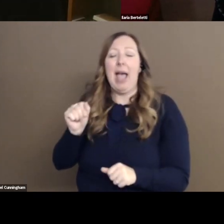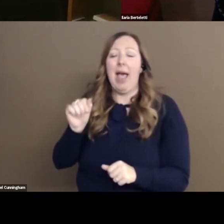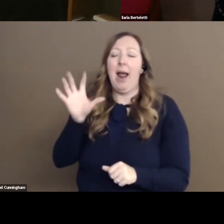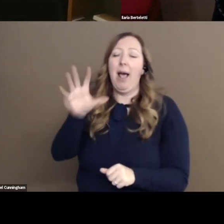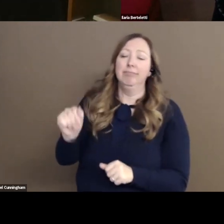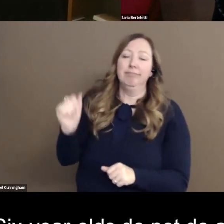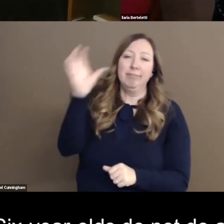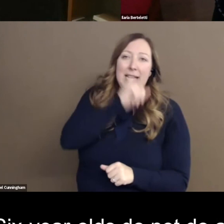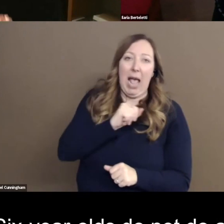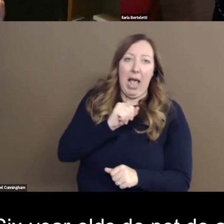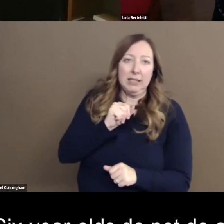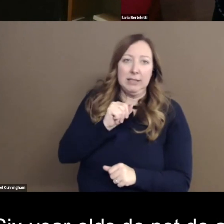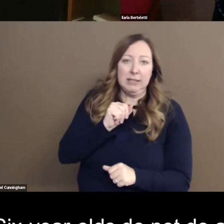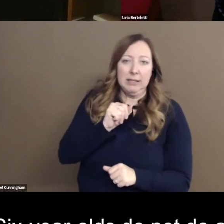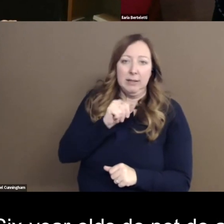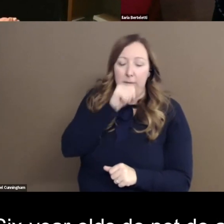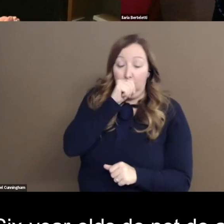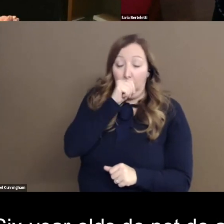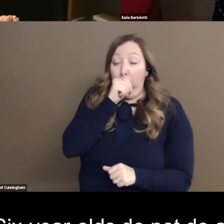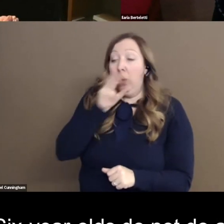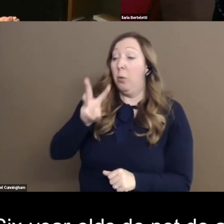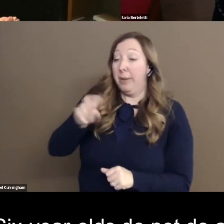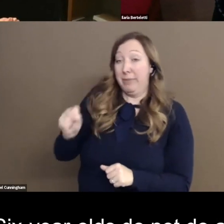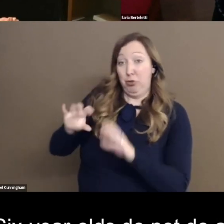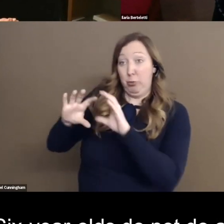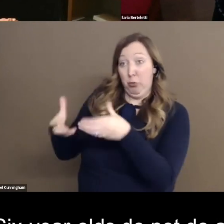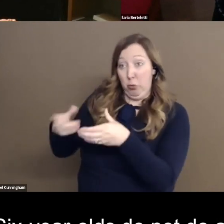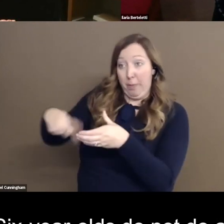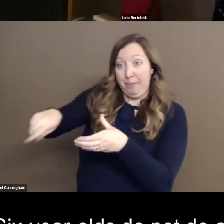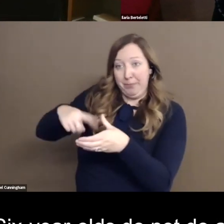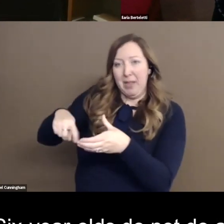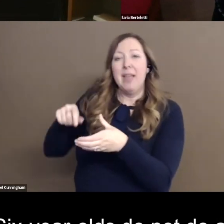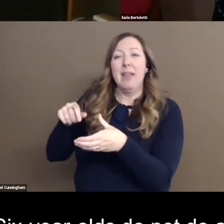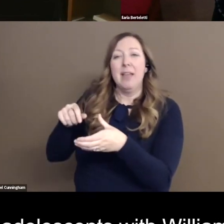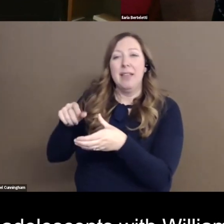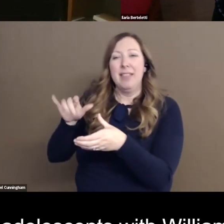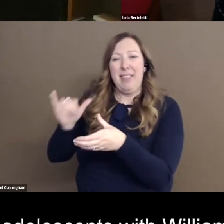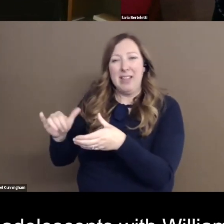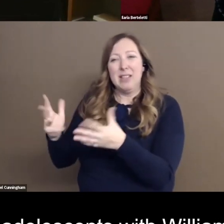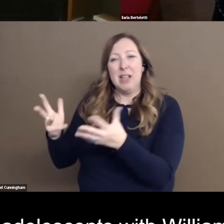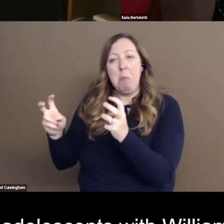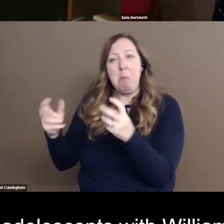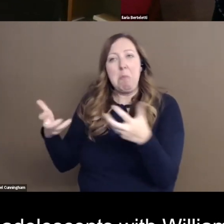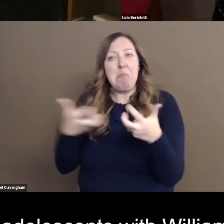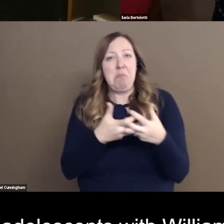six-year-old six-year-olds are not doing multiplication but people who are adolescents with